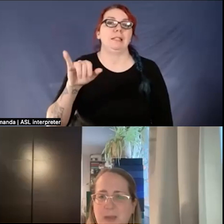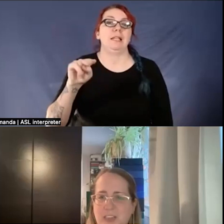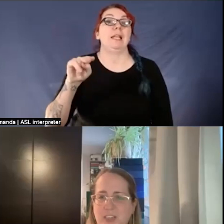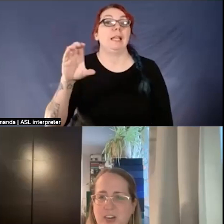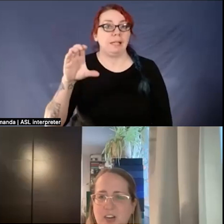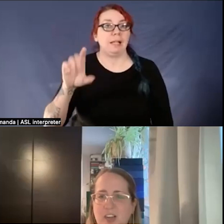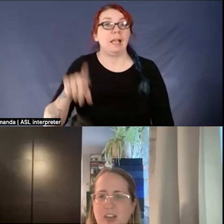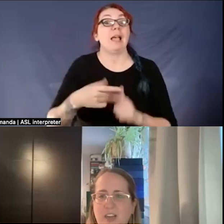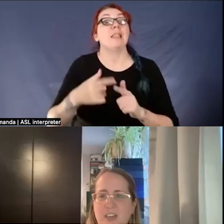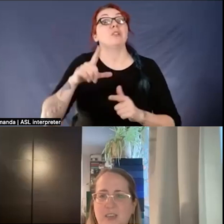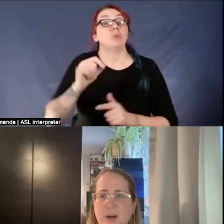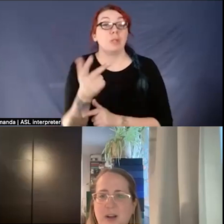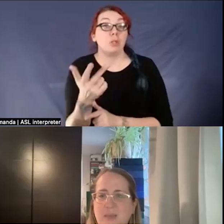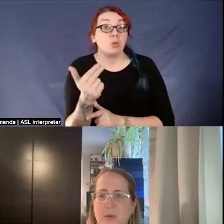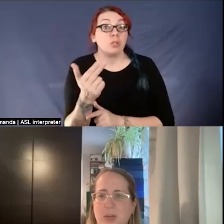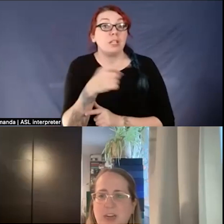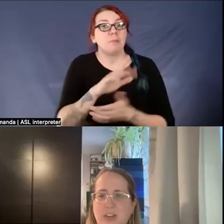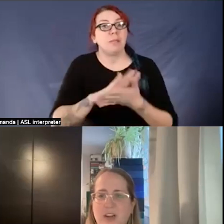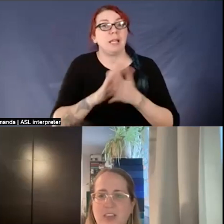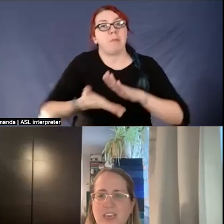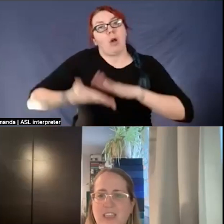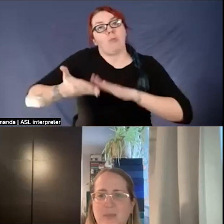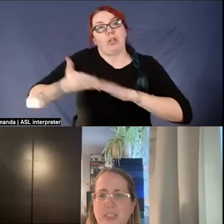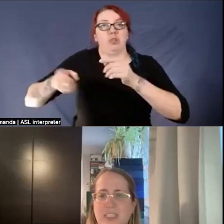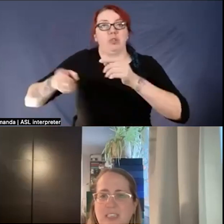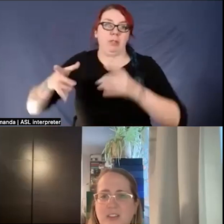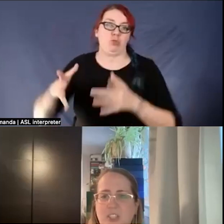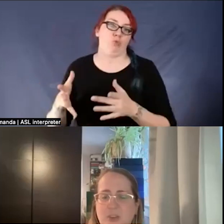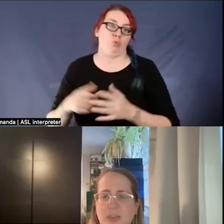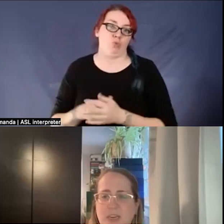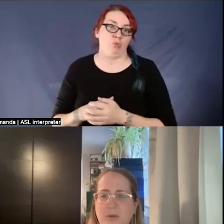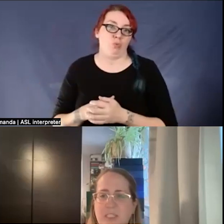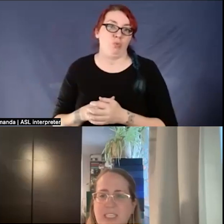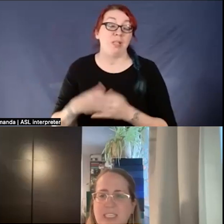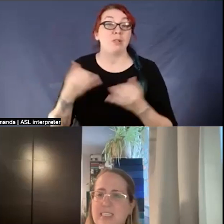manager. Tamara has been working alongside the president on streamlining processes in